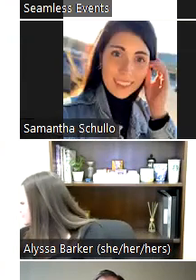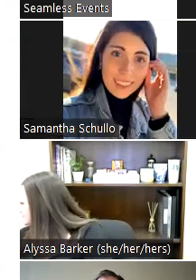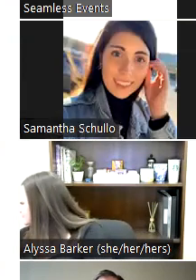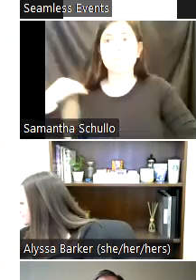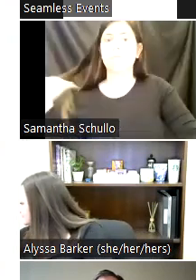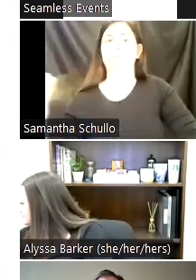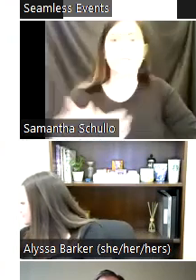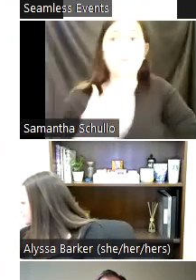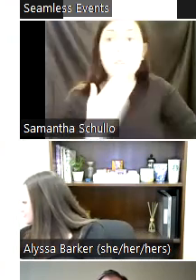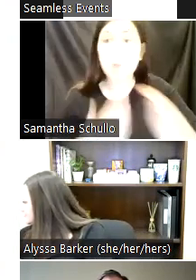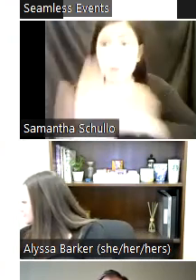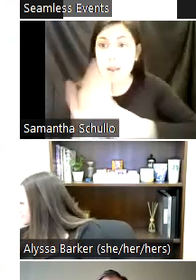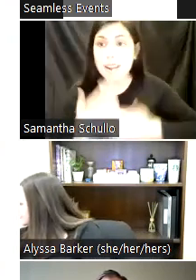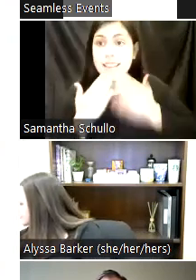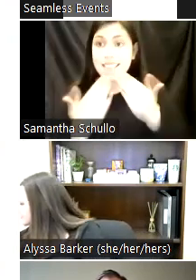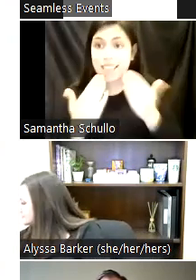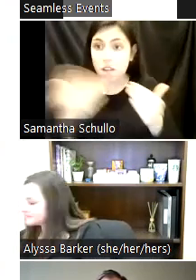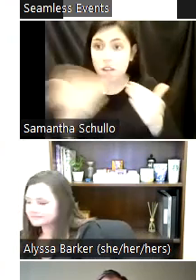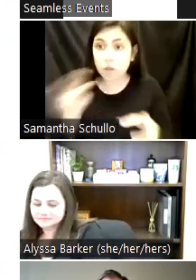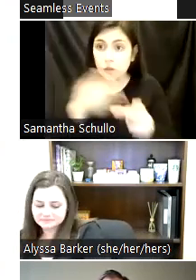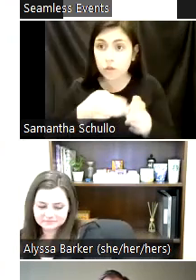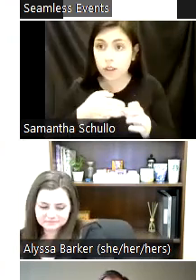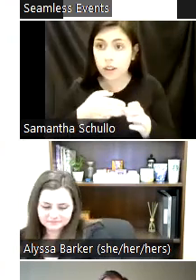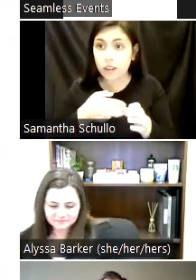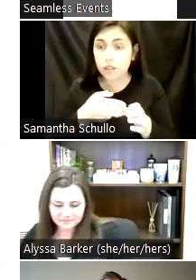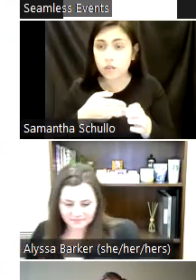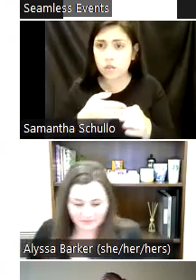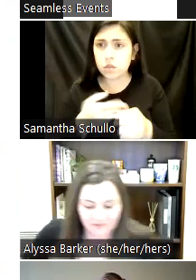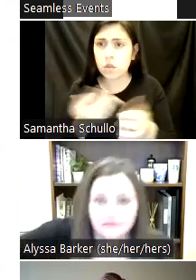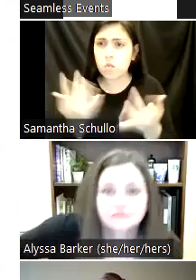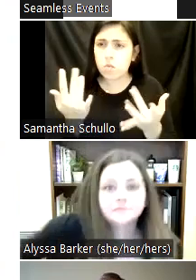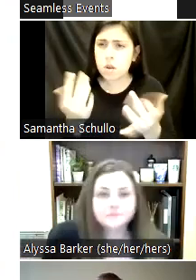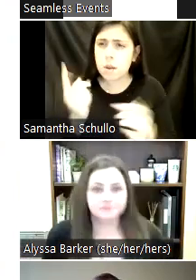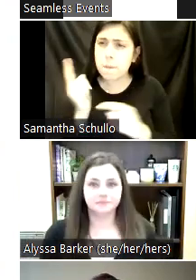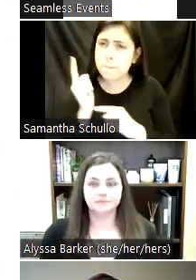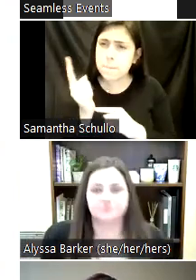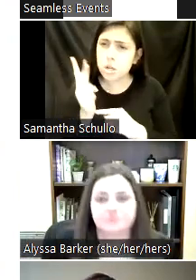everyone just a couple minutes to to get settled um we'll start pretty quickly